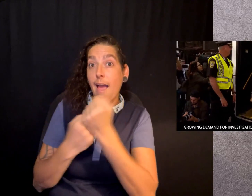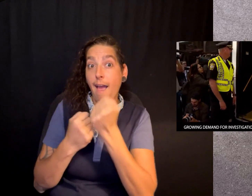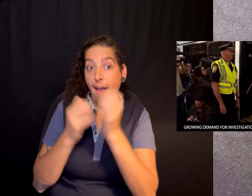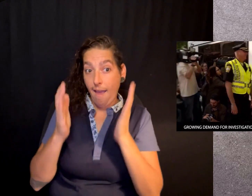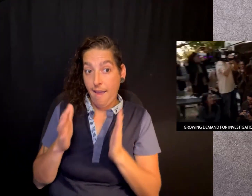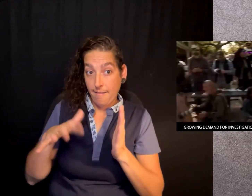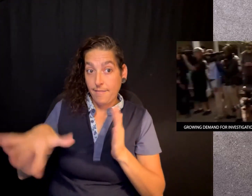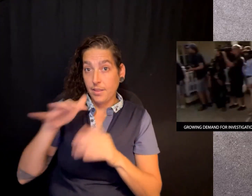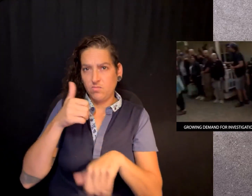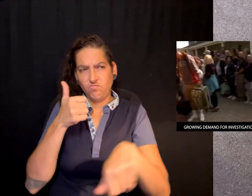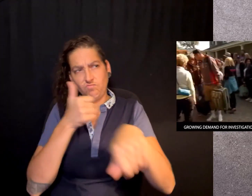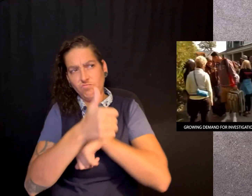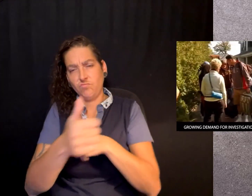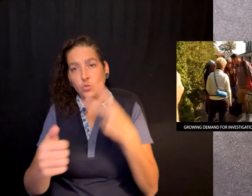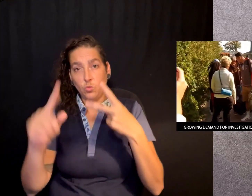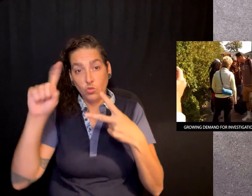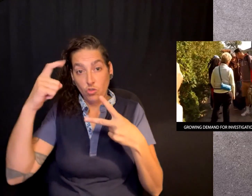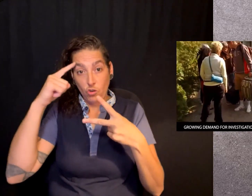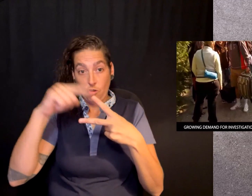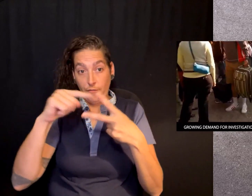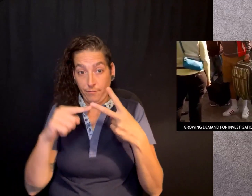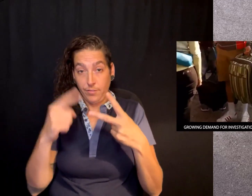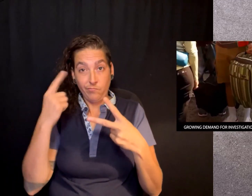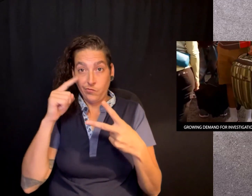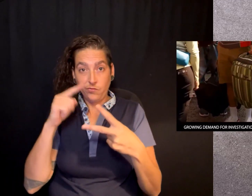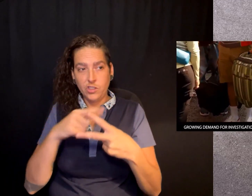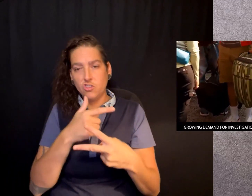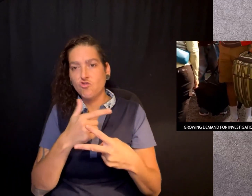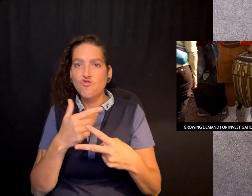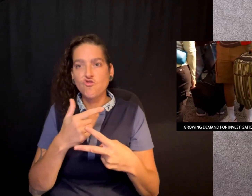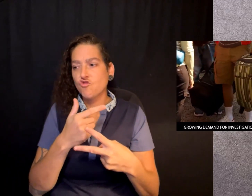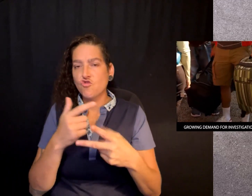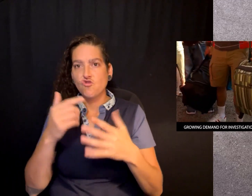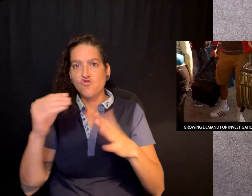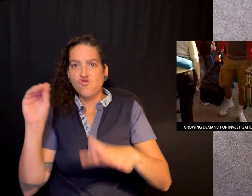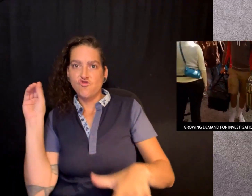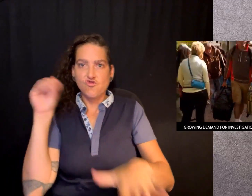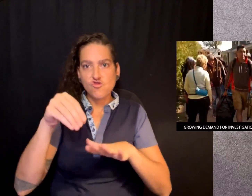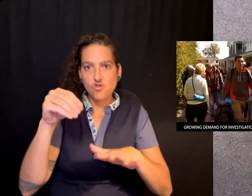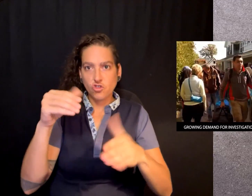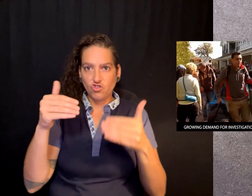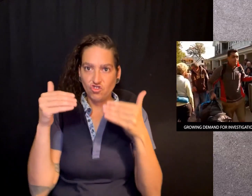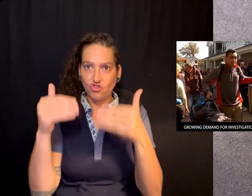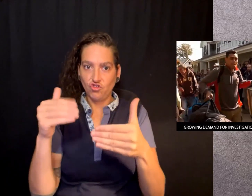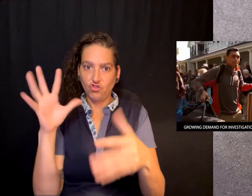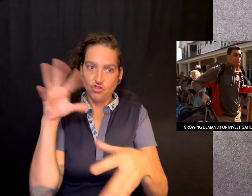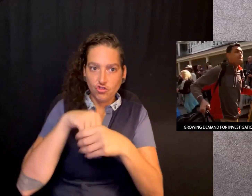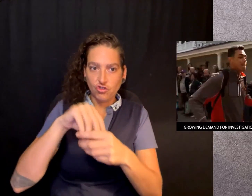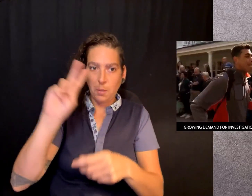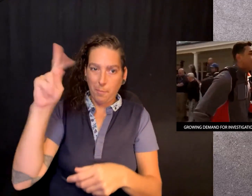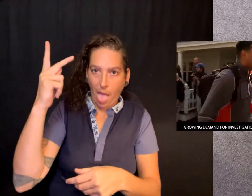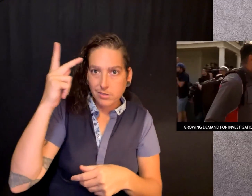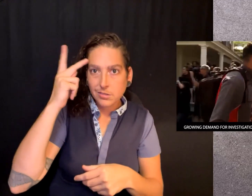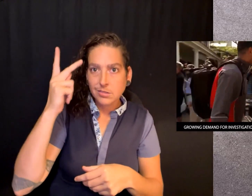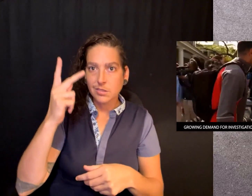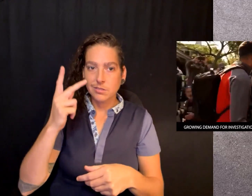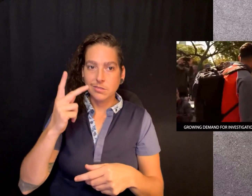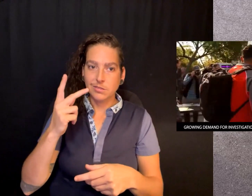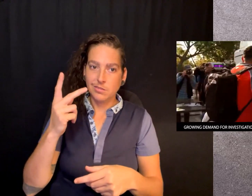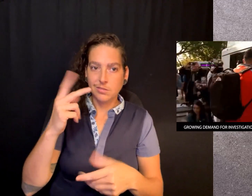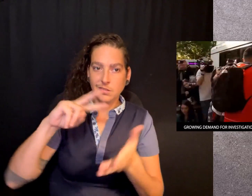now Democrats and legal activists accuse the governors of engaging in a political stunt